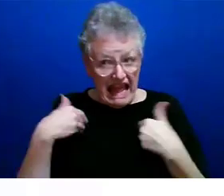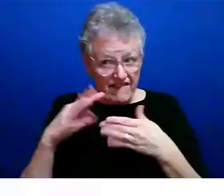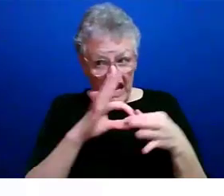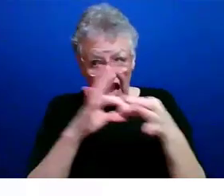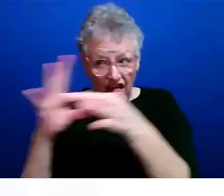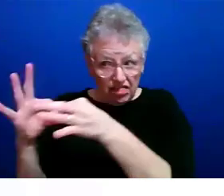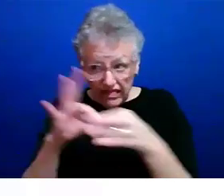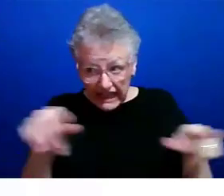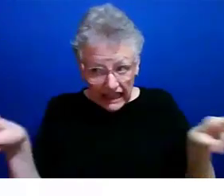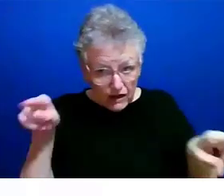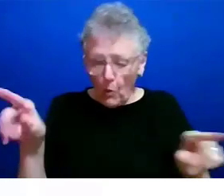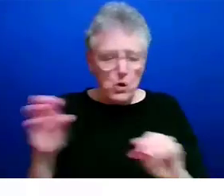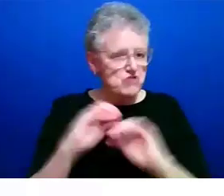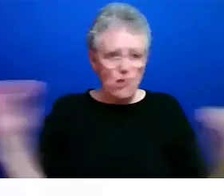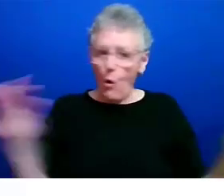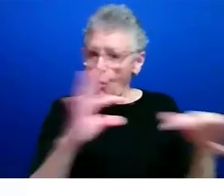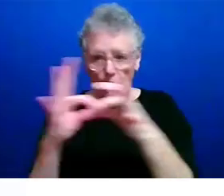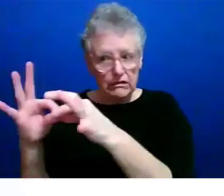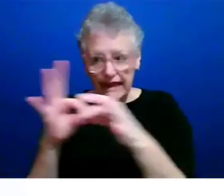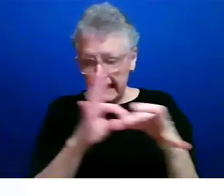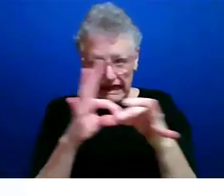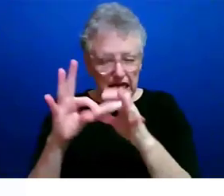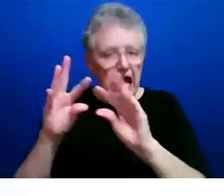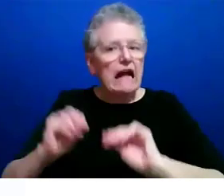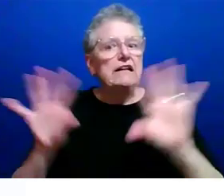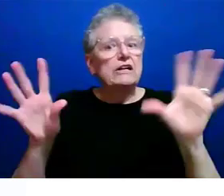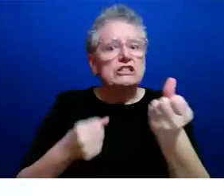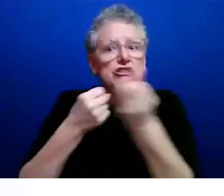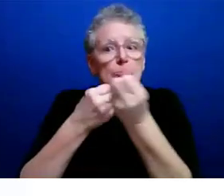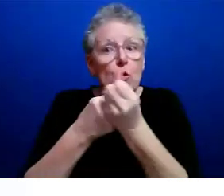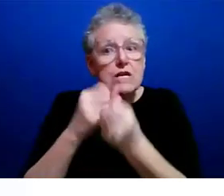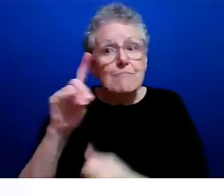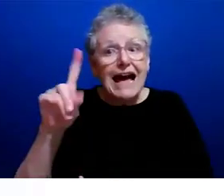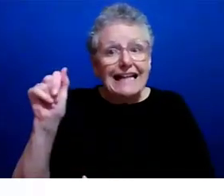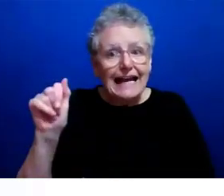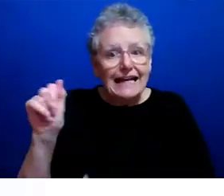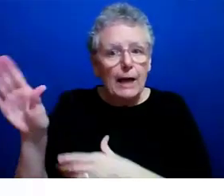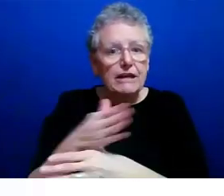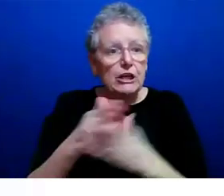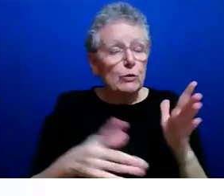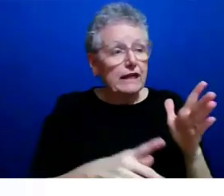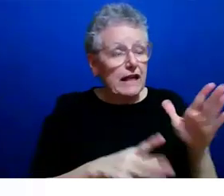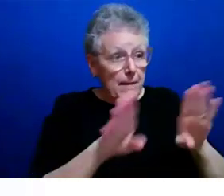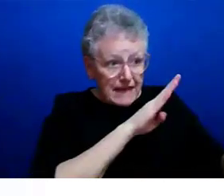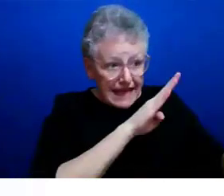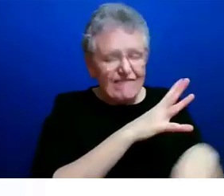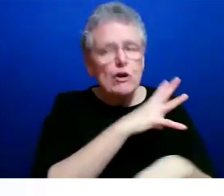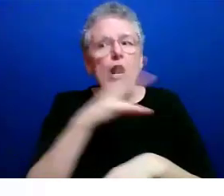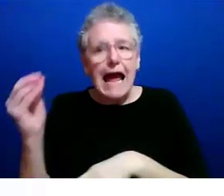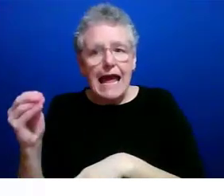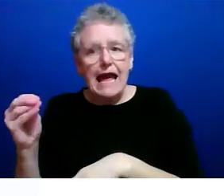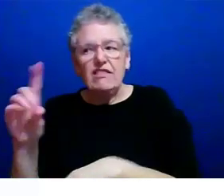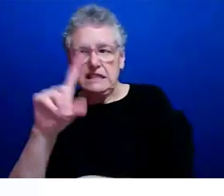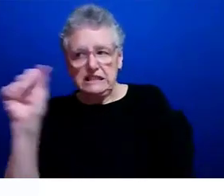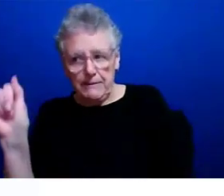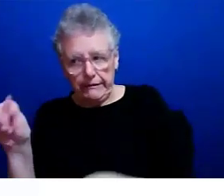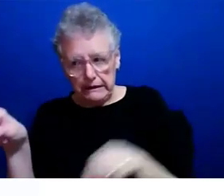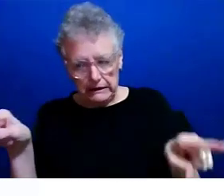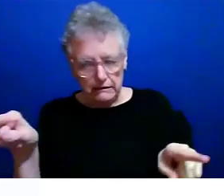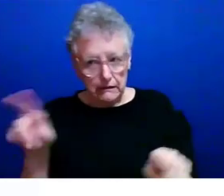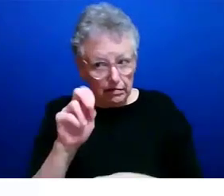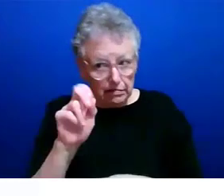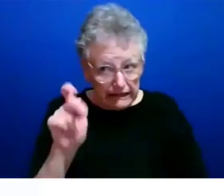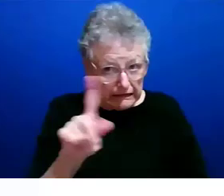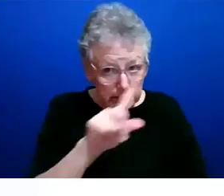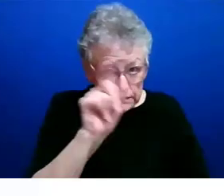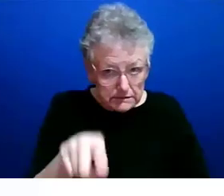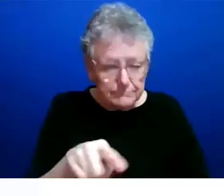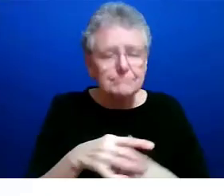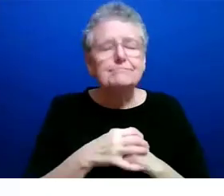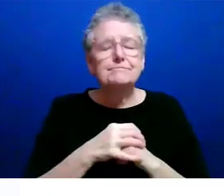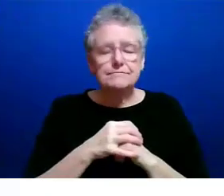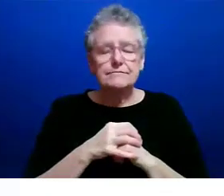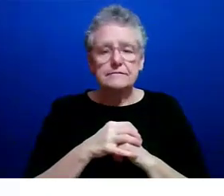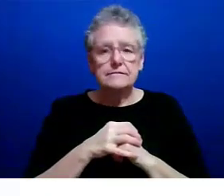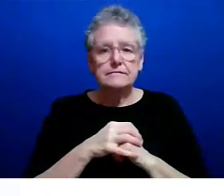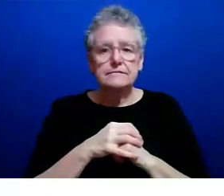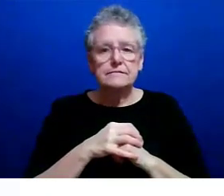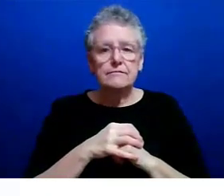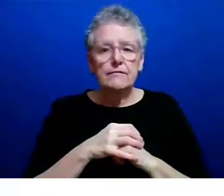or lack thereof, clearly supported by data.